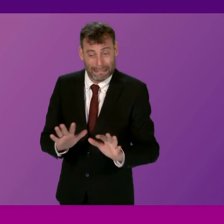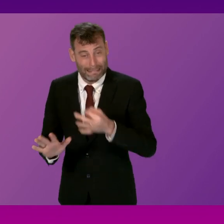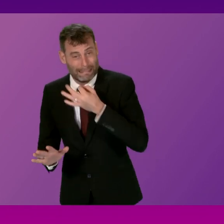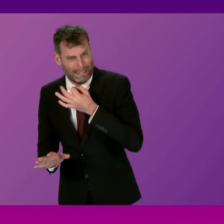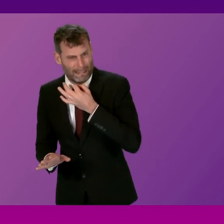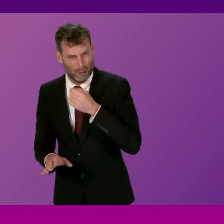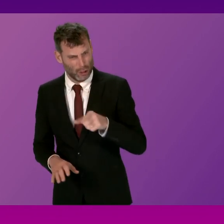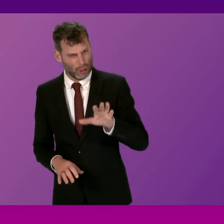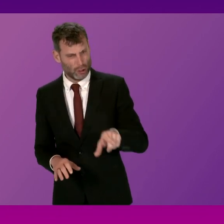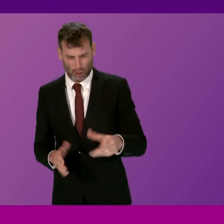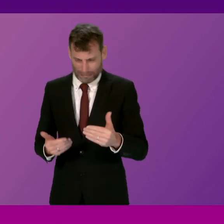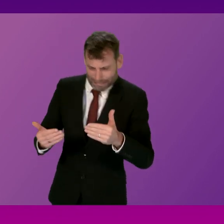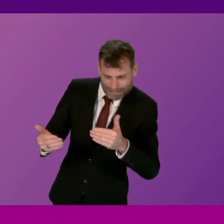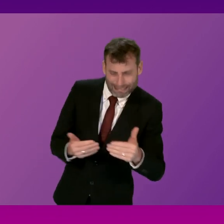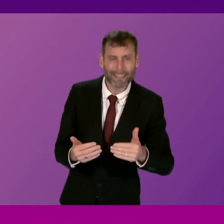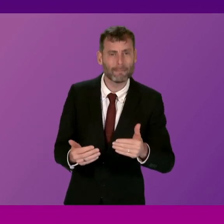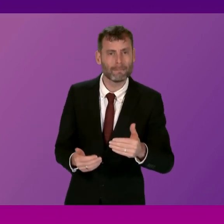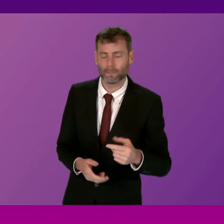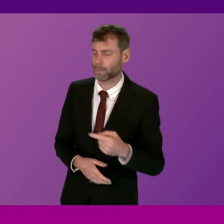years ago, that it would end non-residential charges.